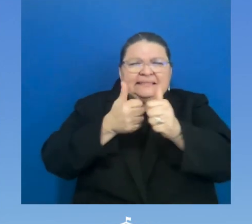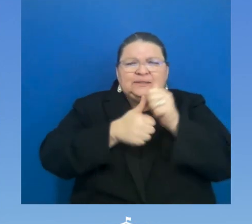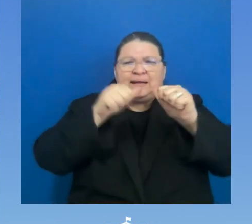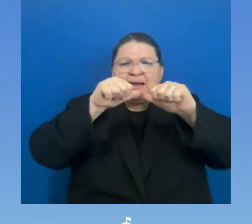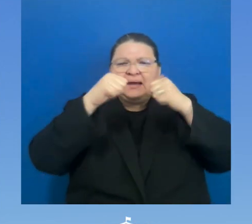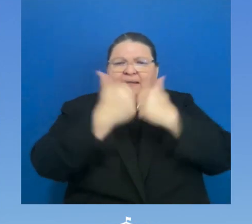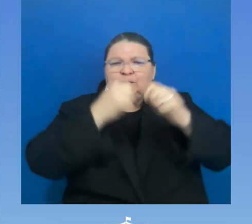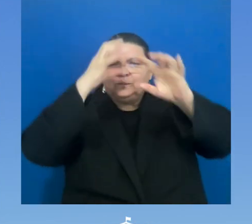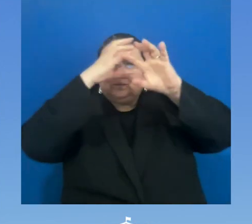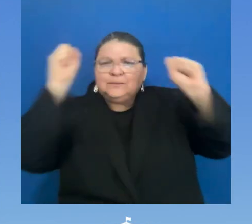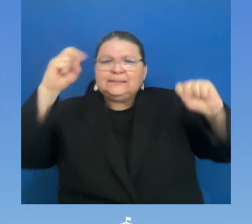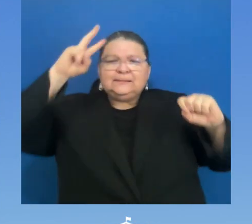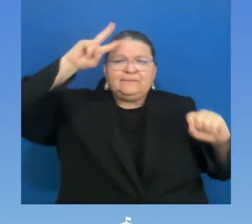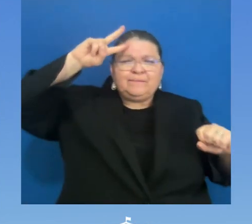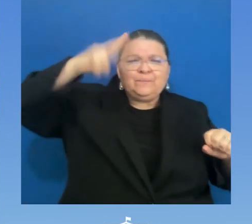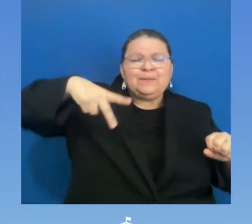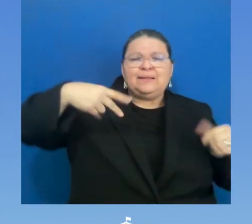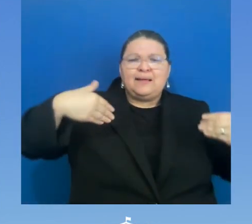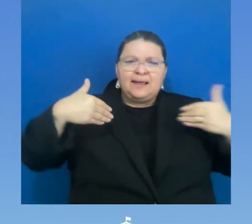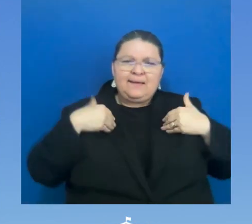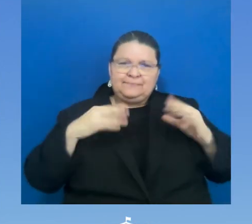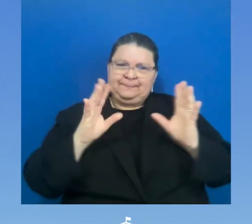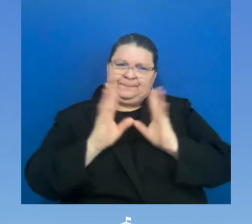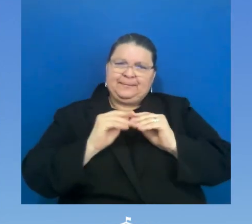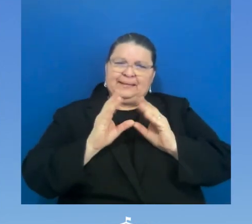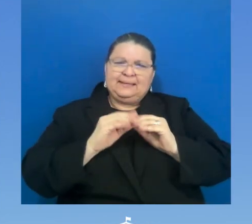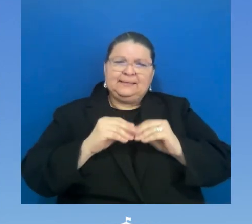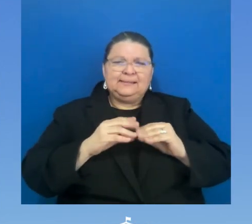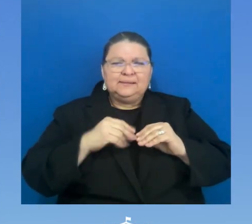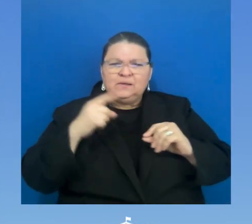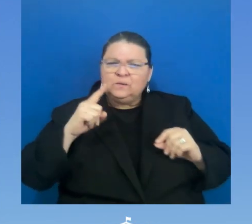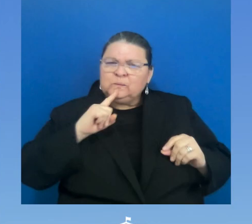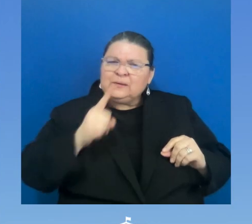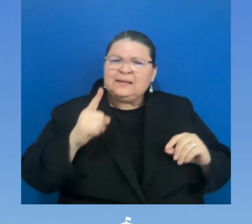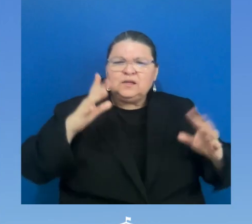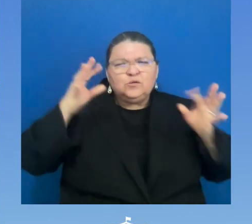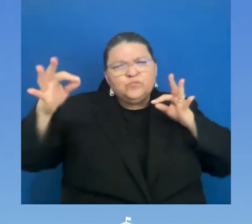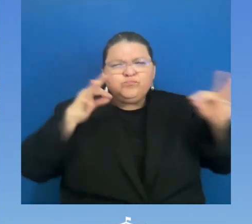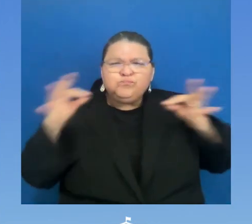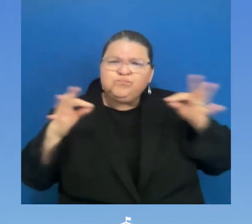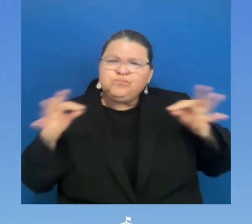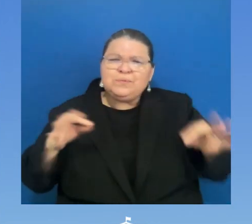in a meeting demanding to us that we do this work, that we carry this work out, we have to finish the job.